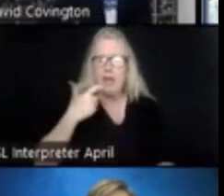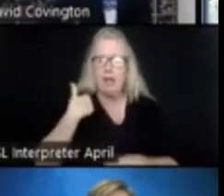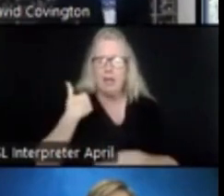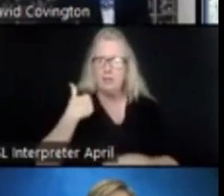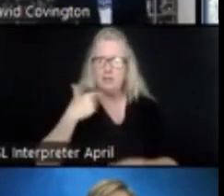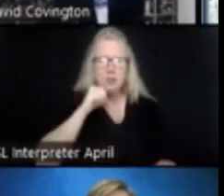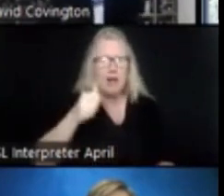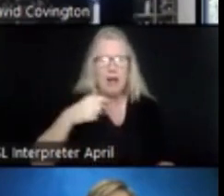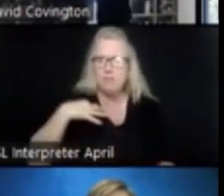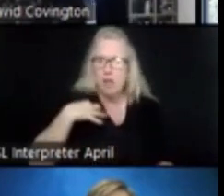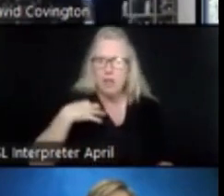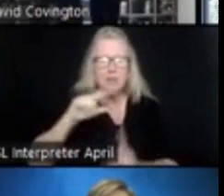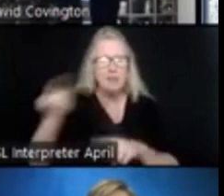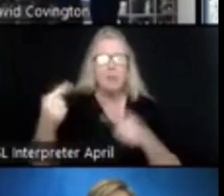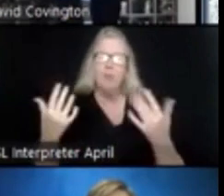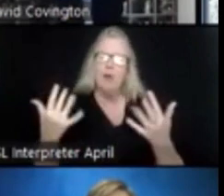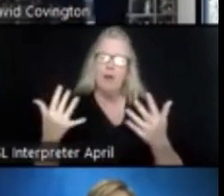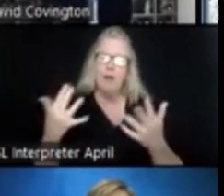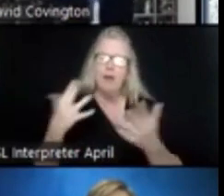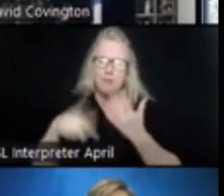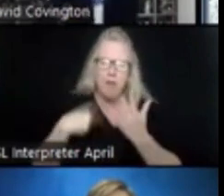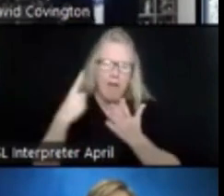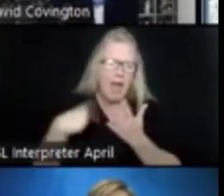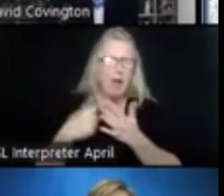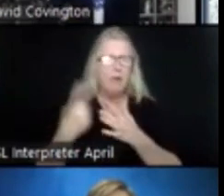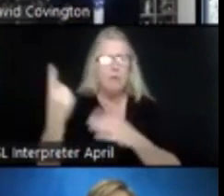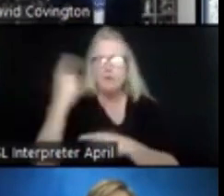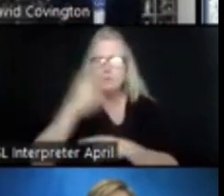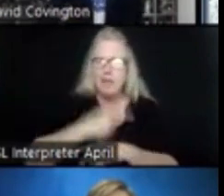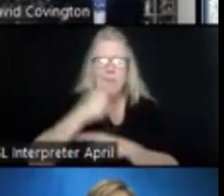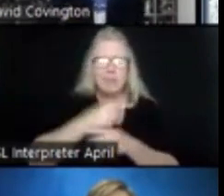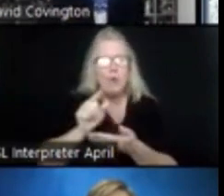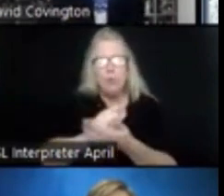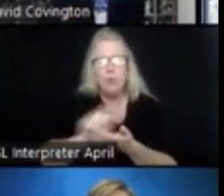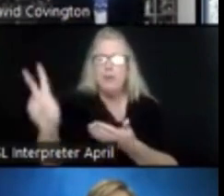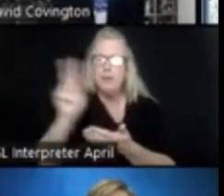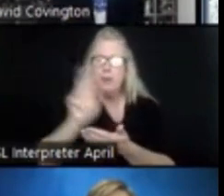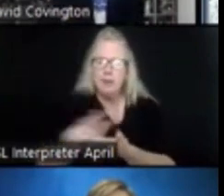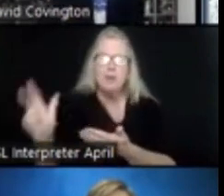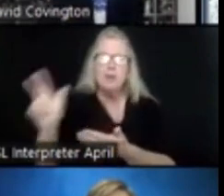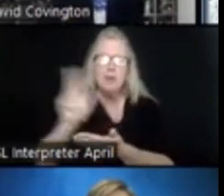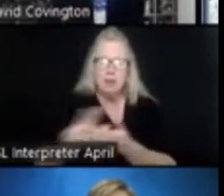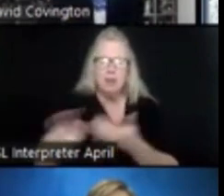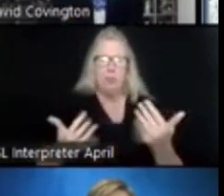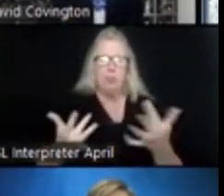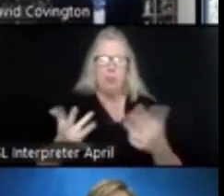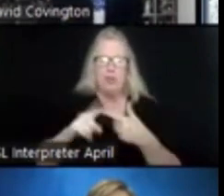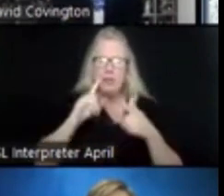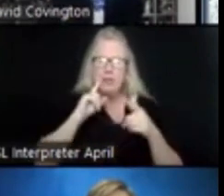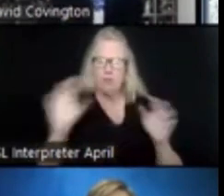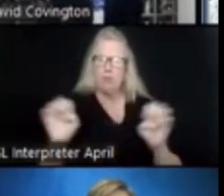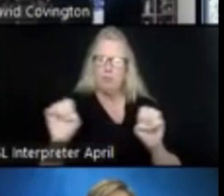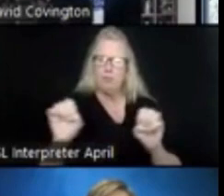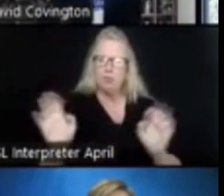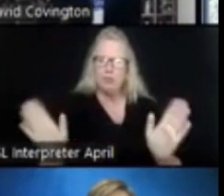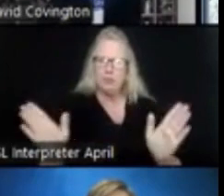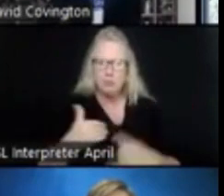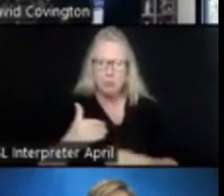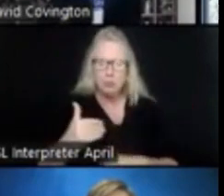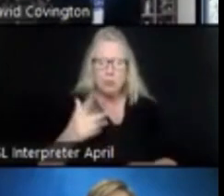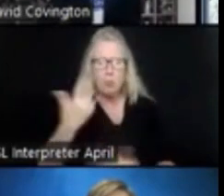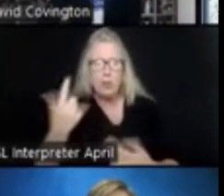WAIT HOURS, DAYS, WEEKS FOR AN AVAILABLE BED IN A PSYCHIATRIC